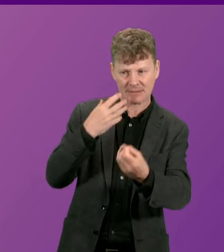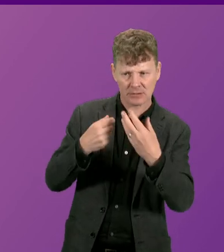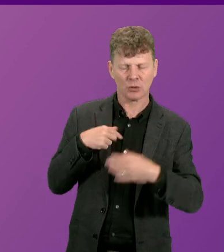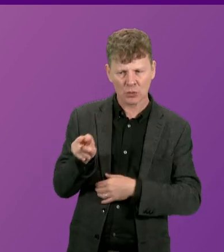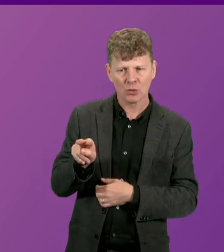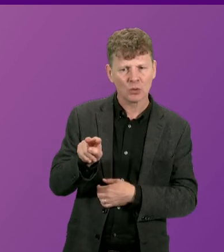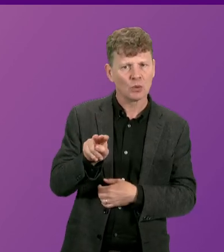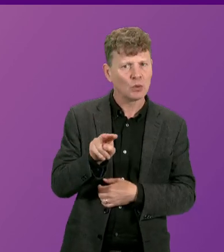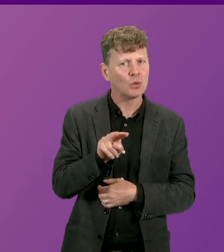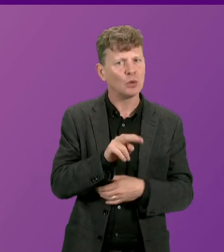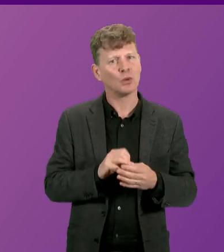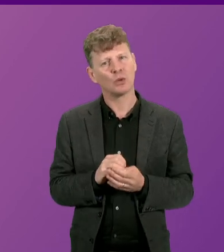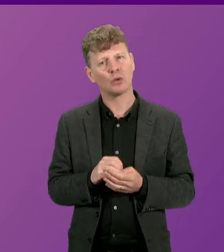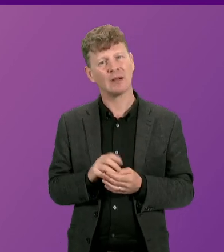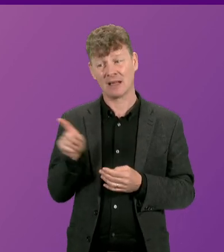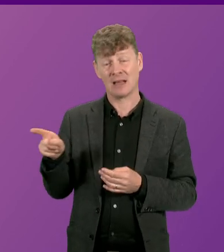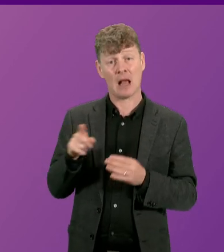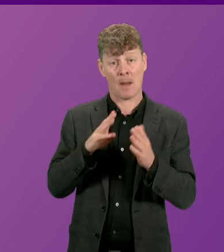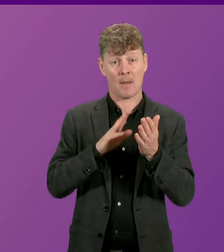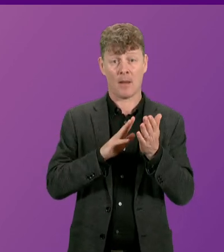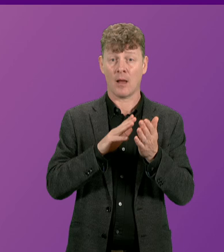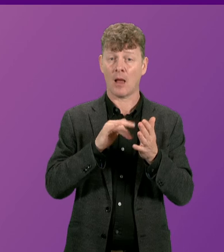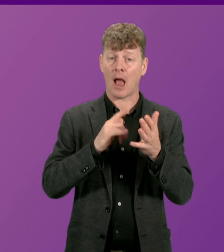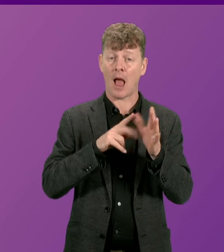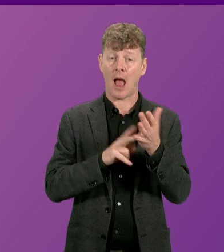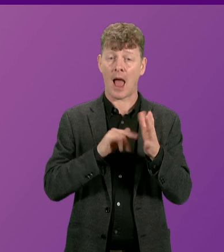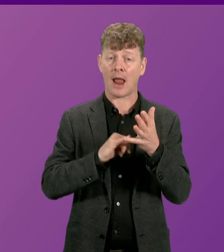In reference to the point that Mr Sarwar raised about the health service,